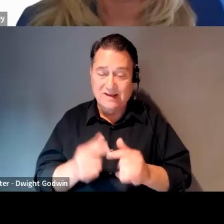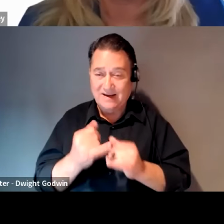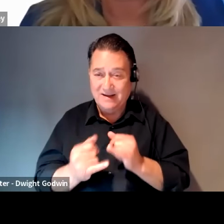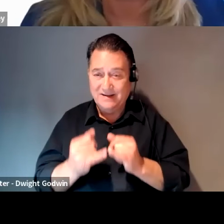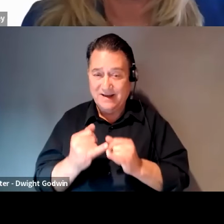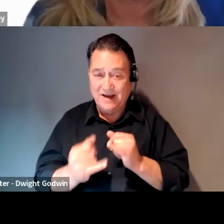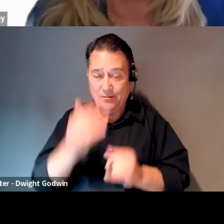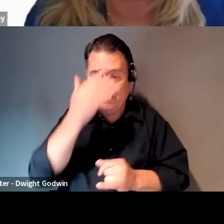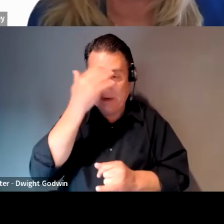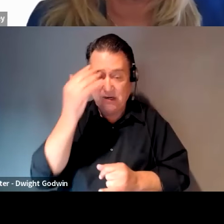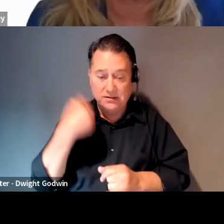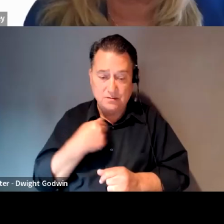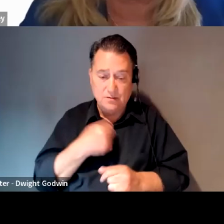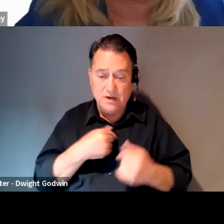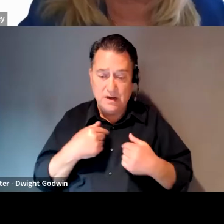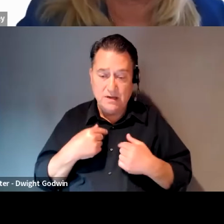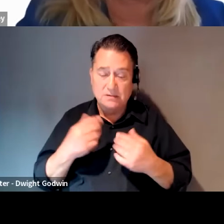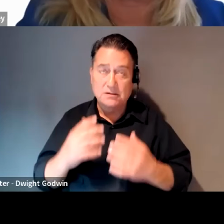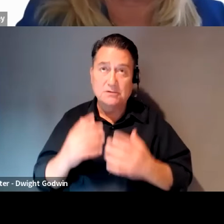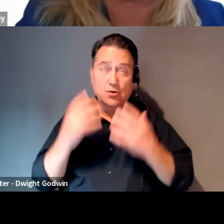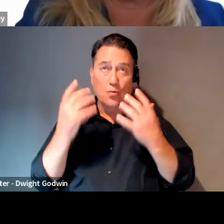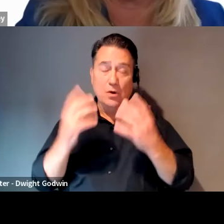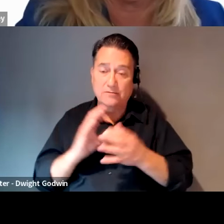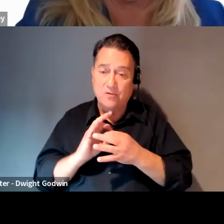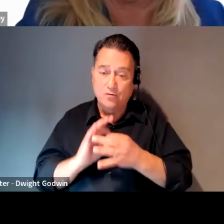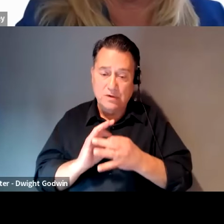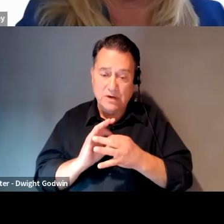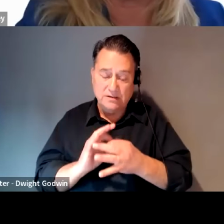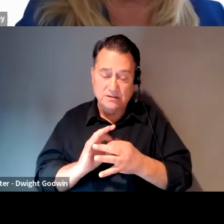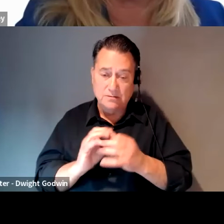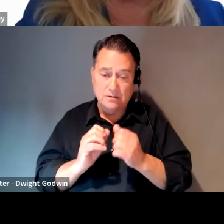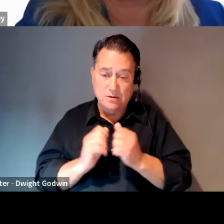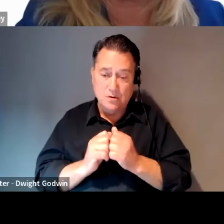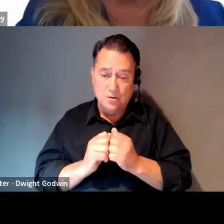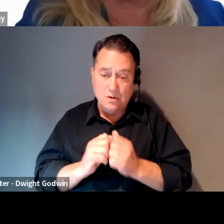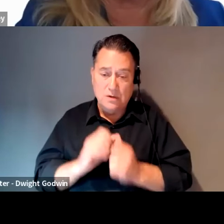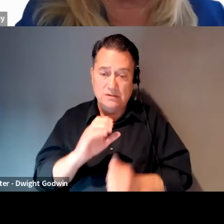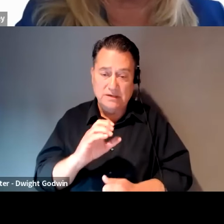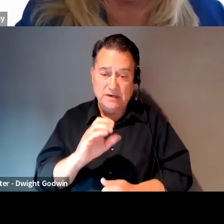because we had such a great relationship with our CFS partners